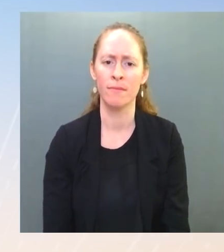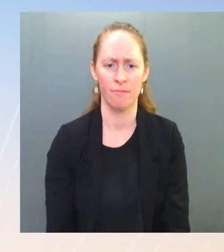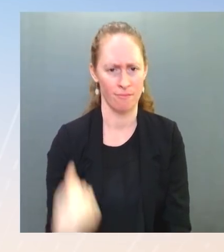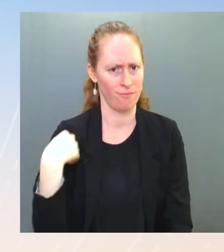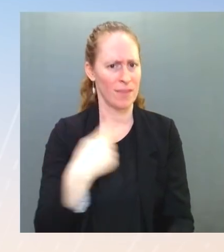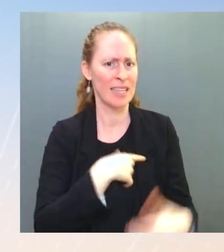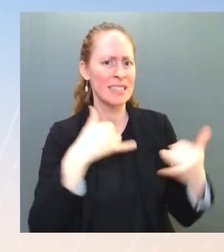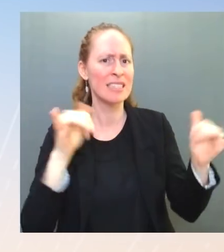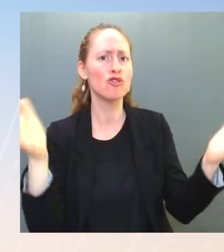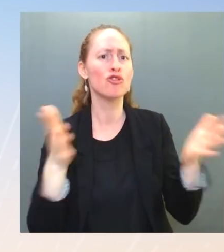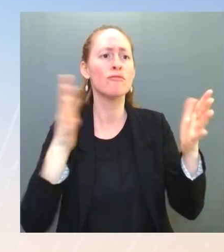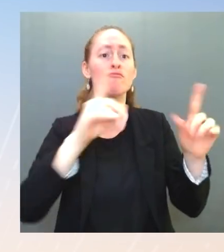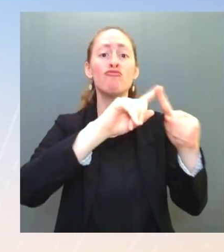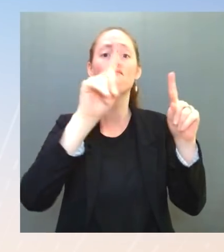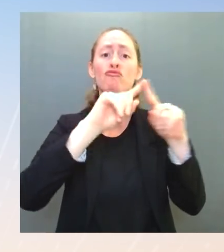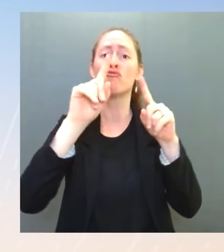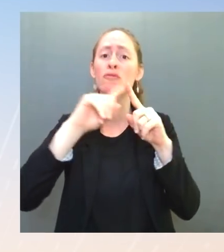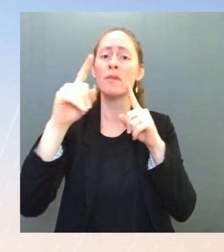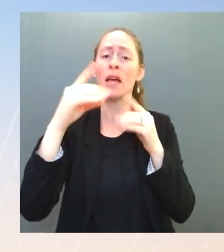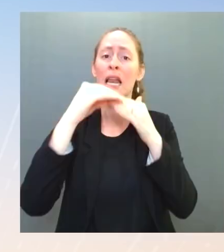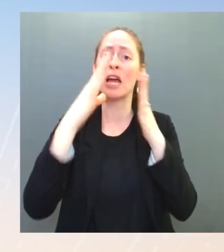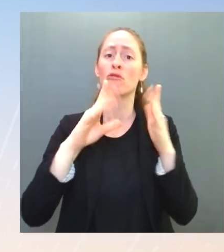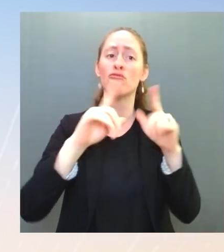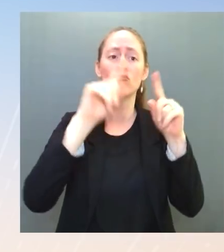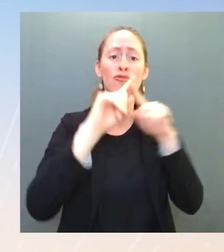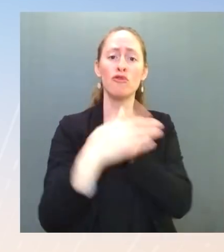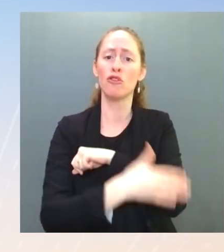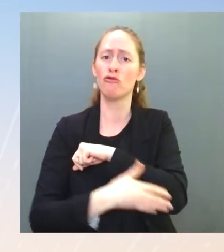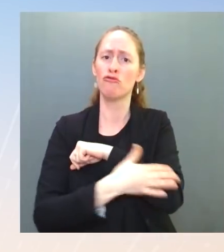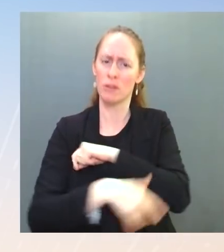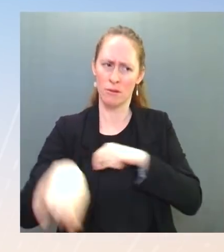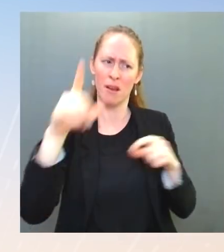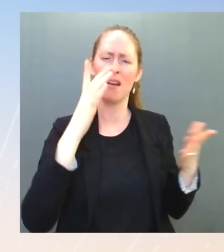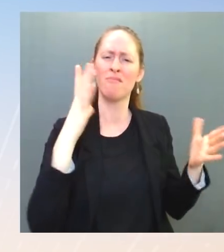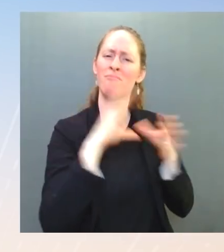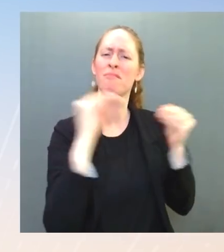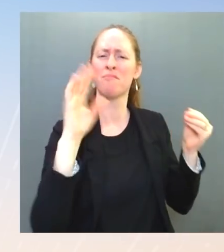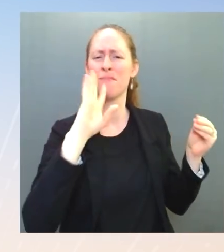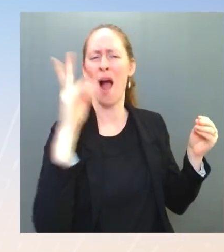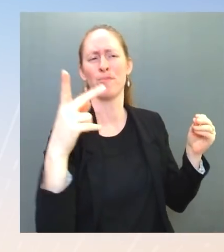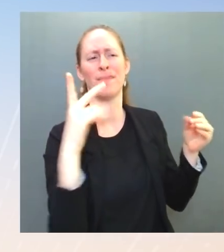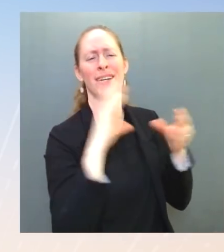to ensure they're on the right side of history. But this was a constructive call. It was a productive call.